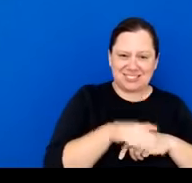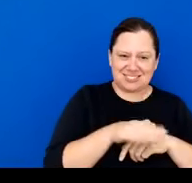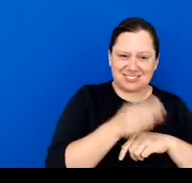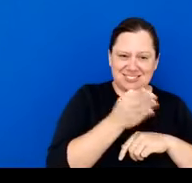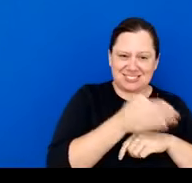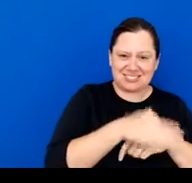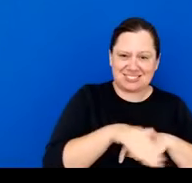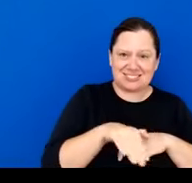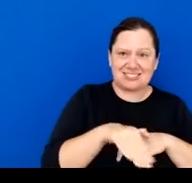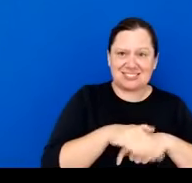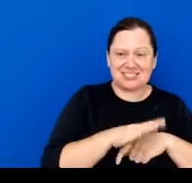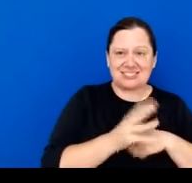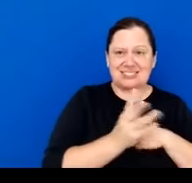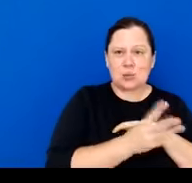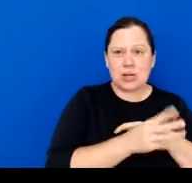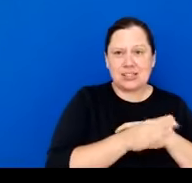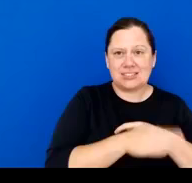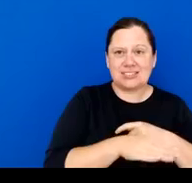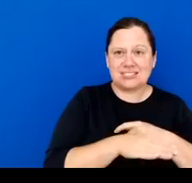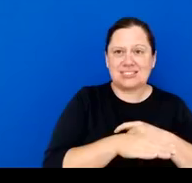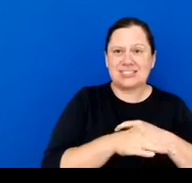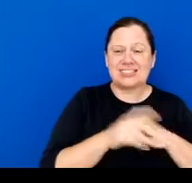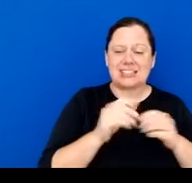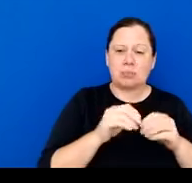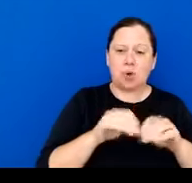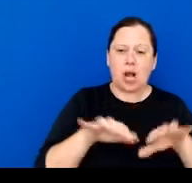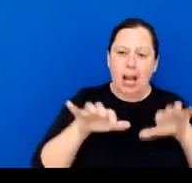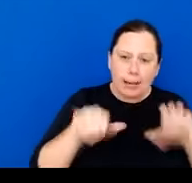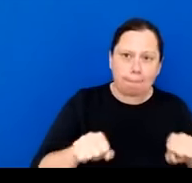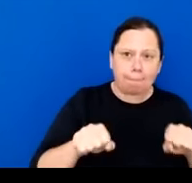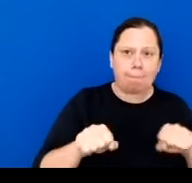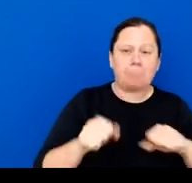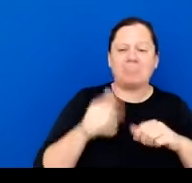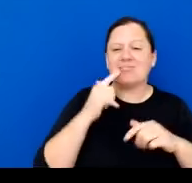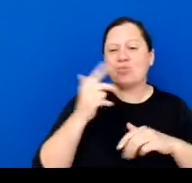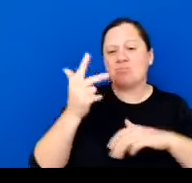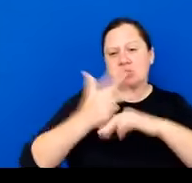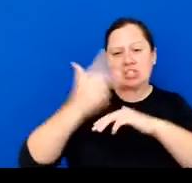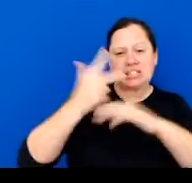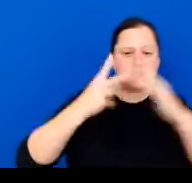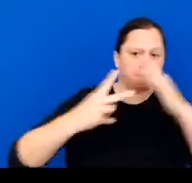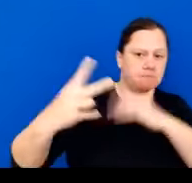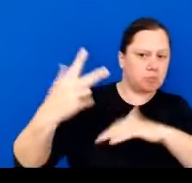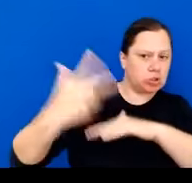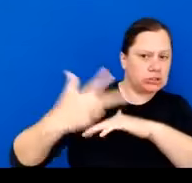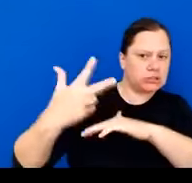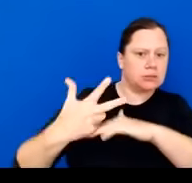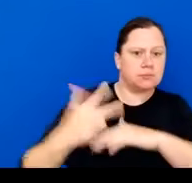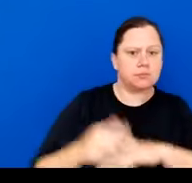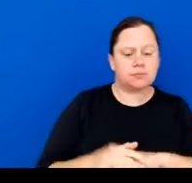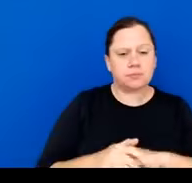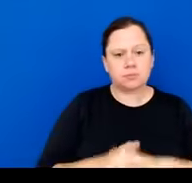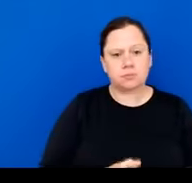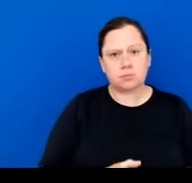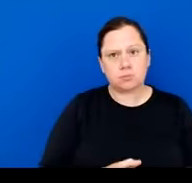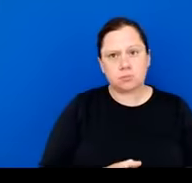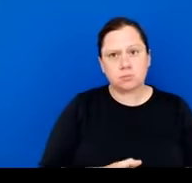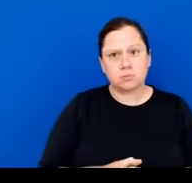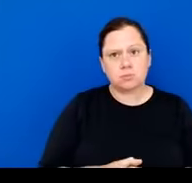over the next two to three days so essentially this area we're starting to feel really good uh we're gonna keep our crews we're